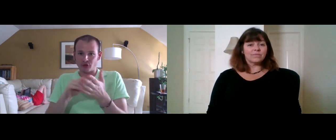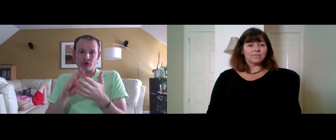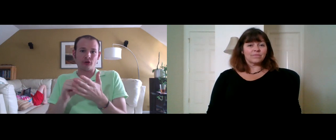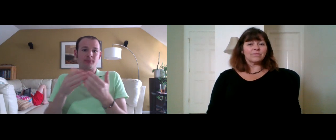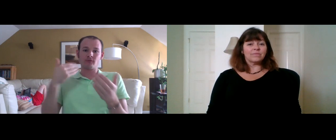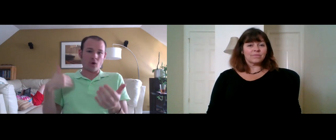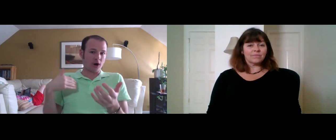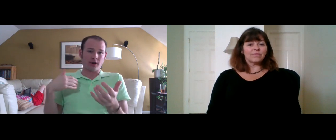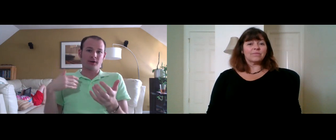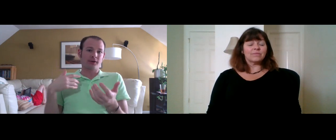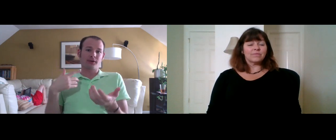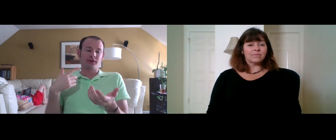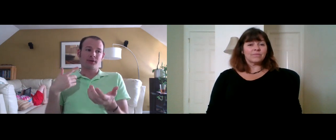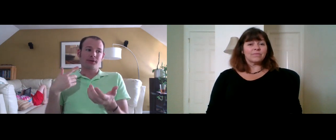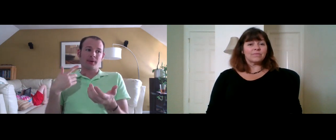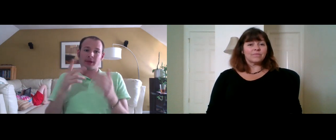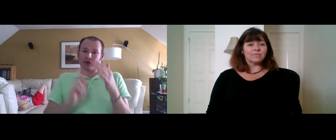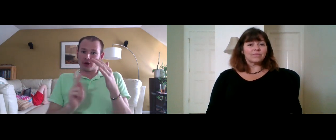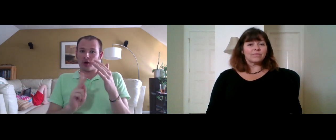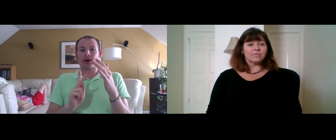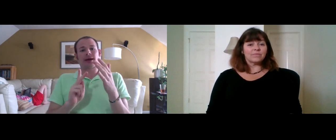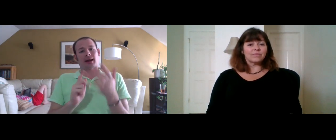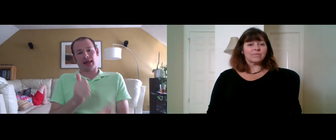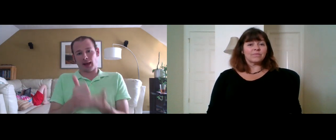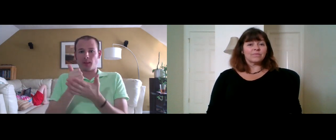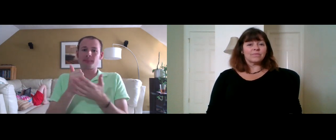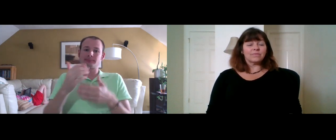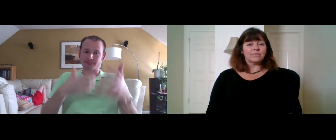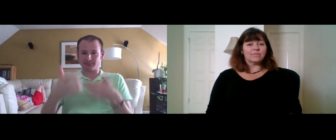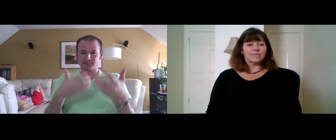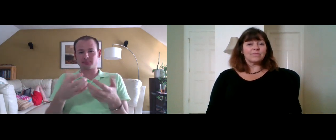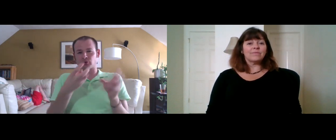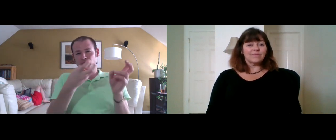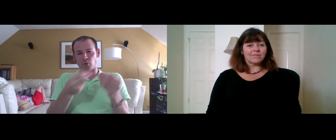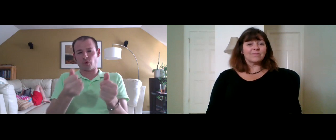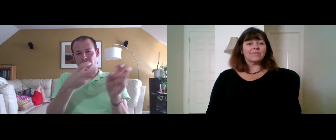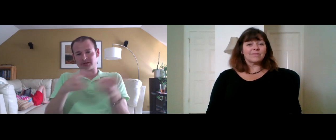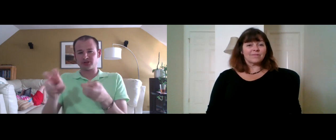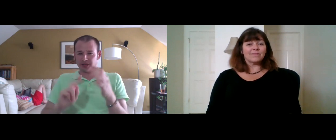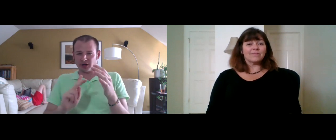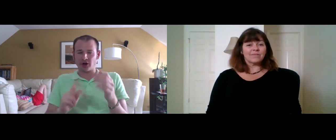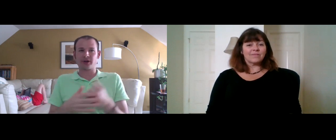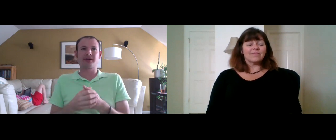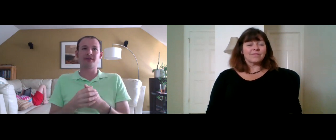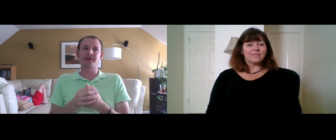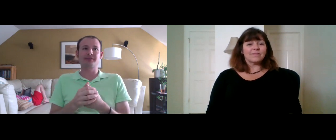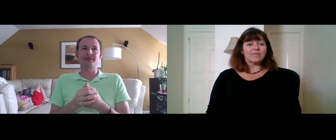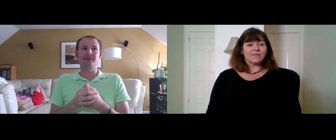I learned to sign This helped me make a smooth transition to kindergarten